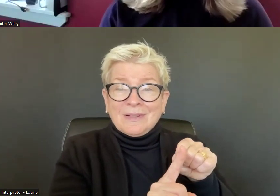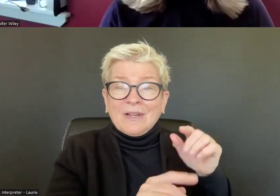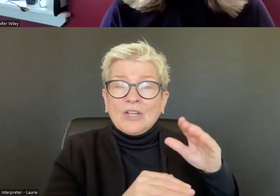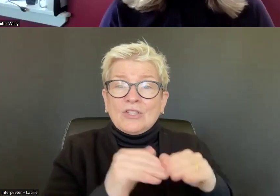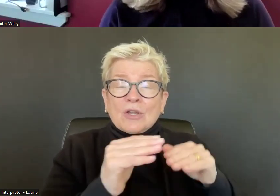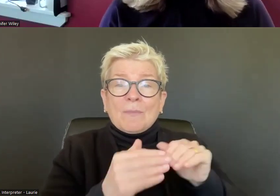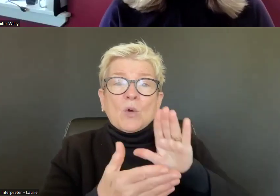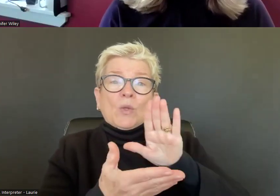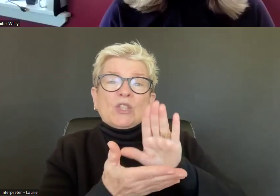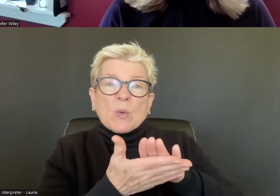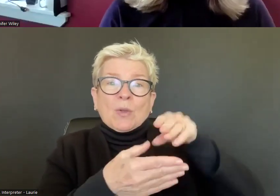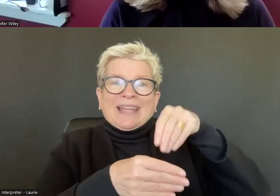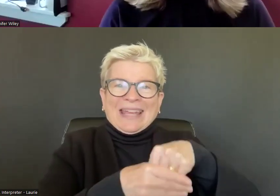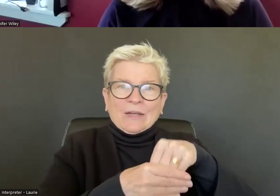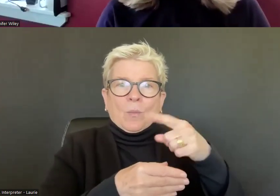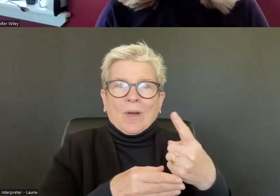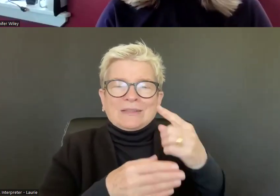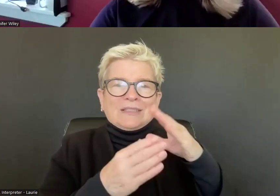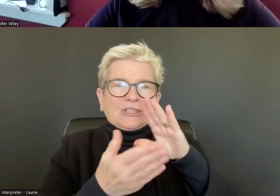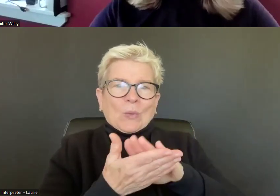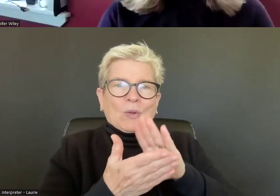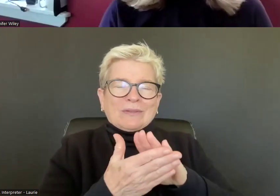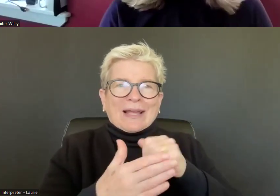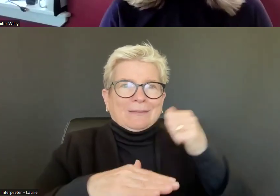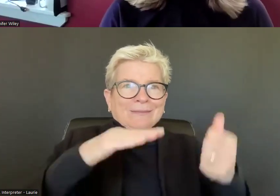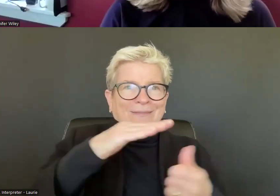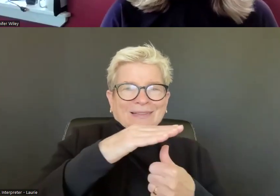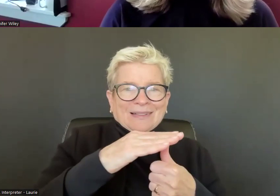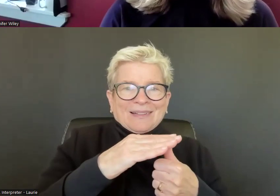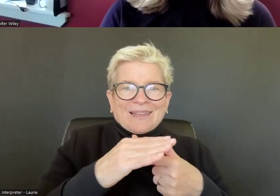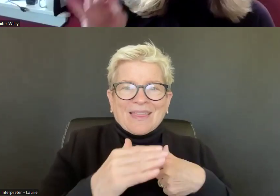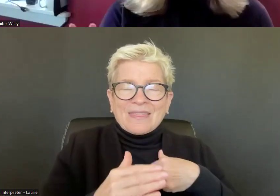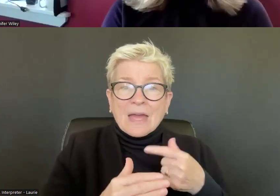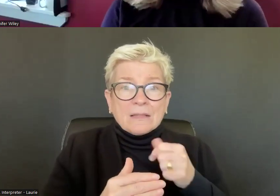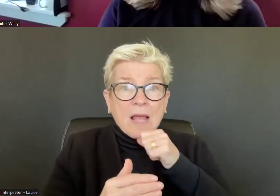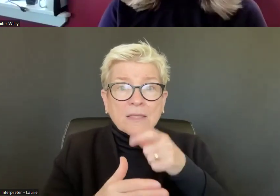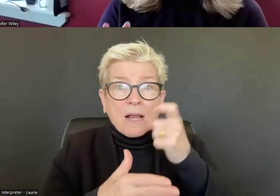within a school like atmosphere that's cost neutral and it sounds hard to do